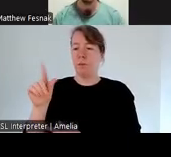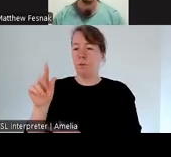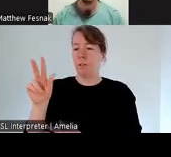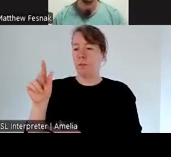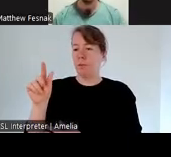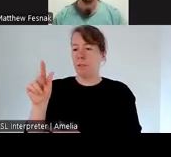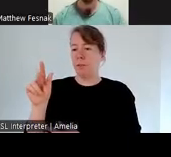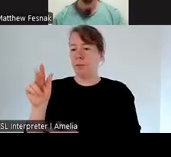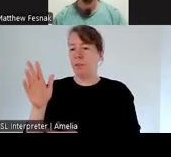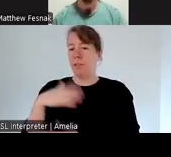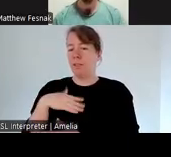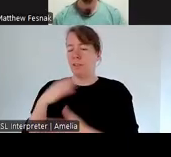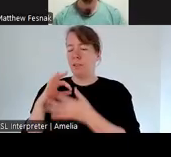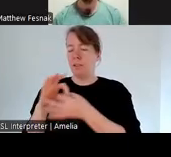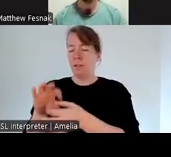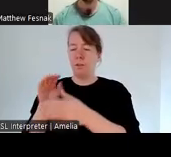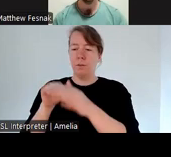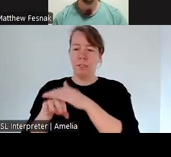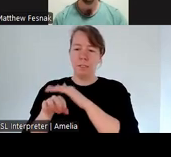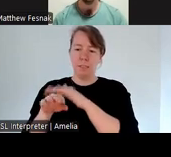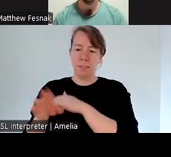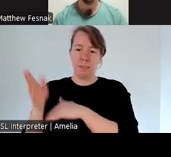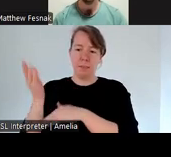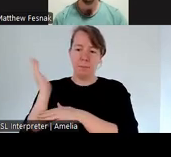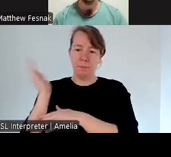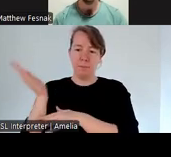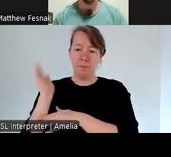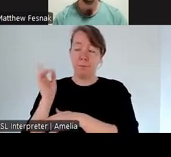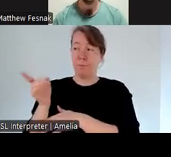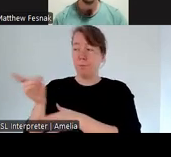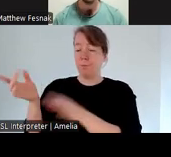And she's talking about how access- accessibility programs are often